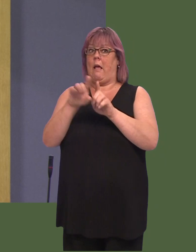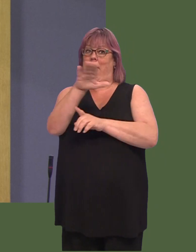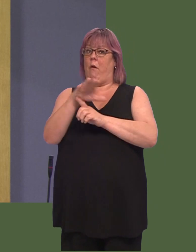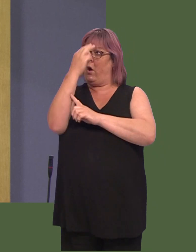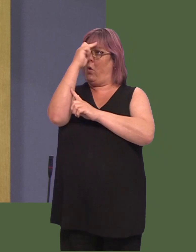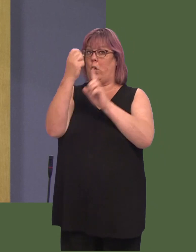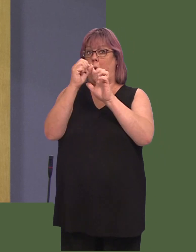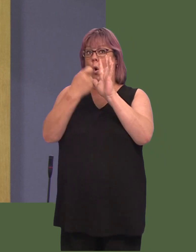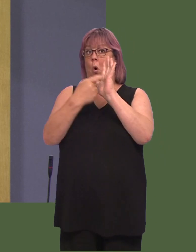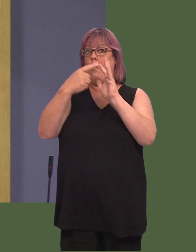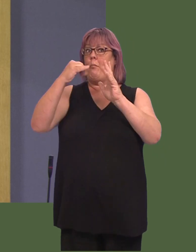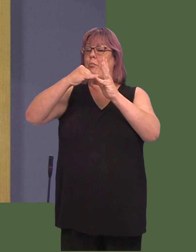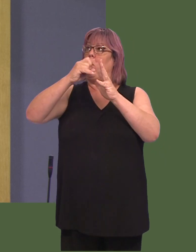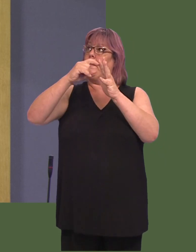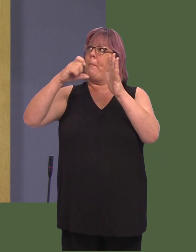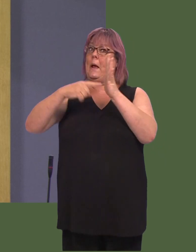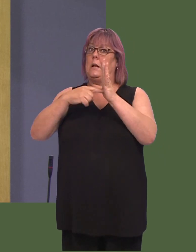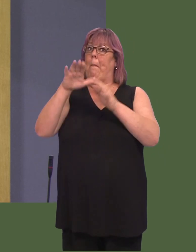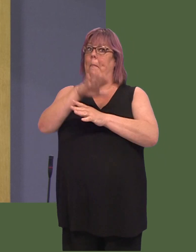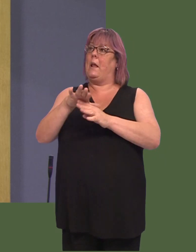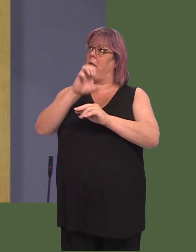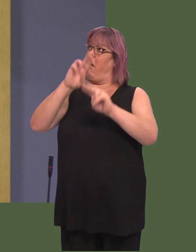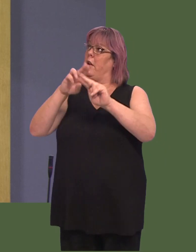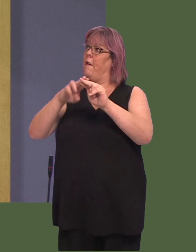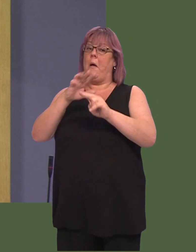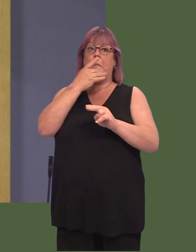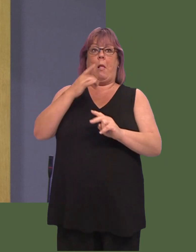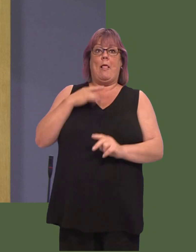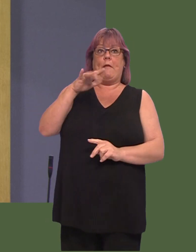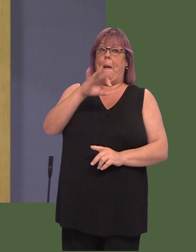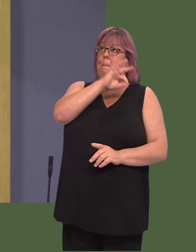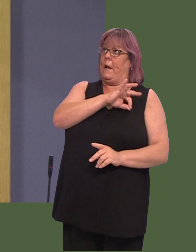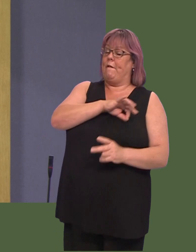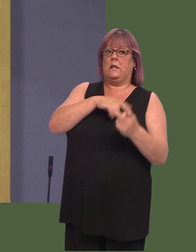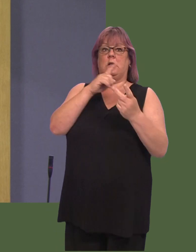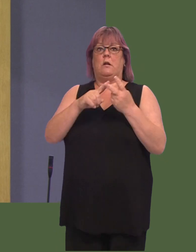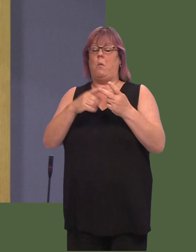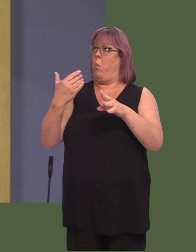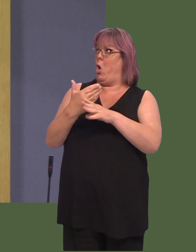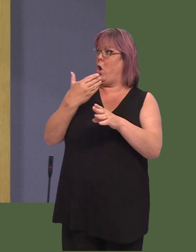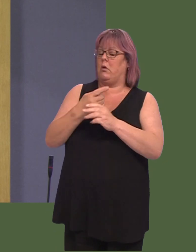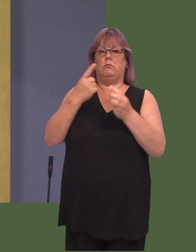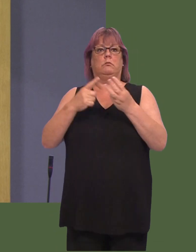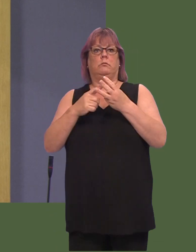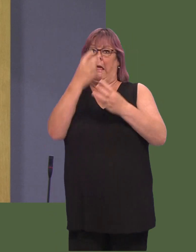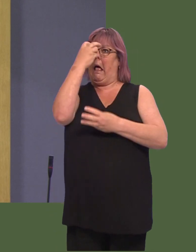So, for example, in Prospect Place, you've got a mixture of people who are on benefits, you've got a mixture of professional people and elderly people.